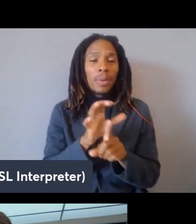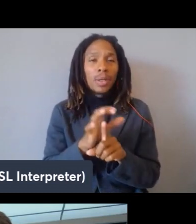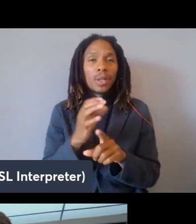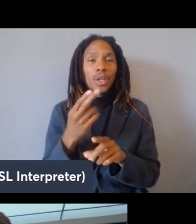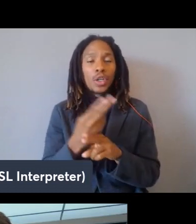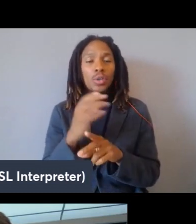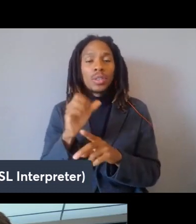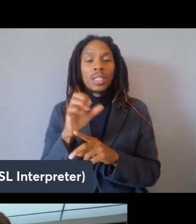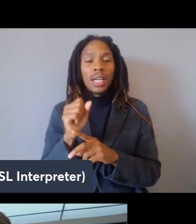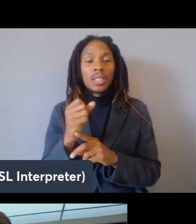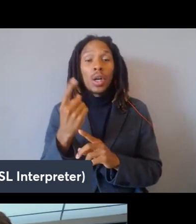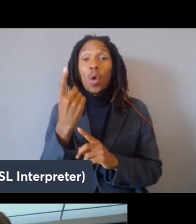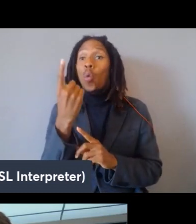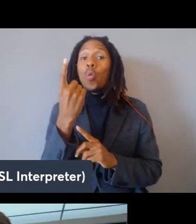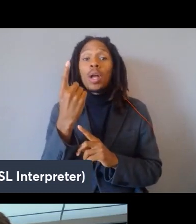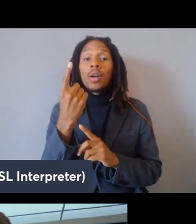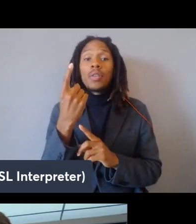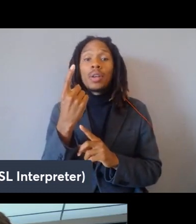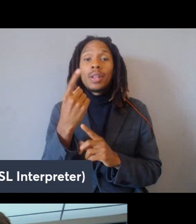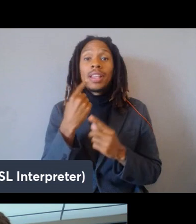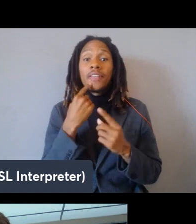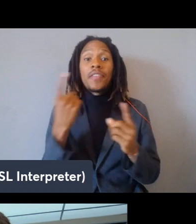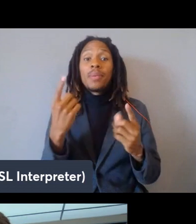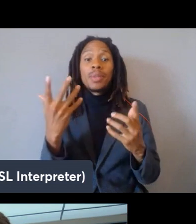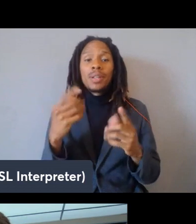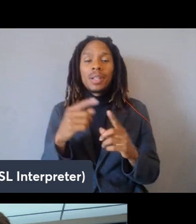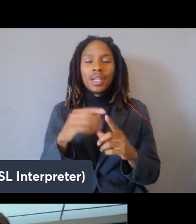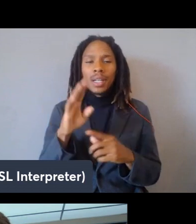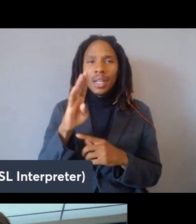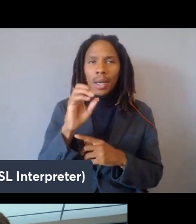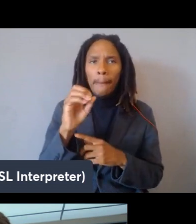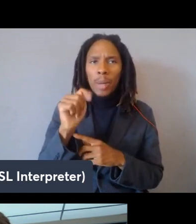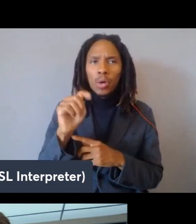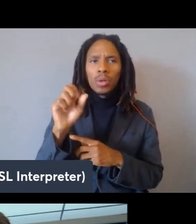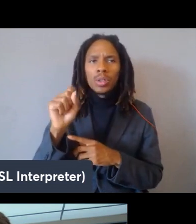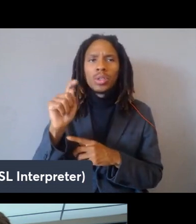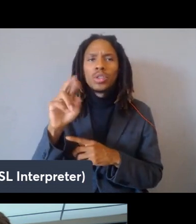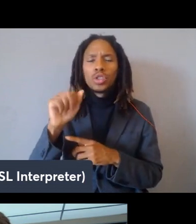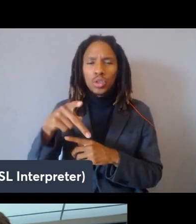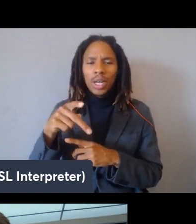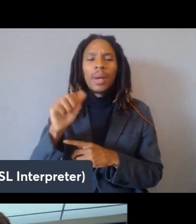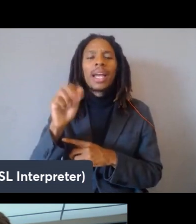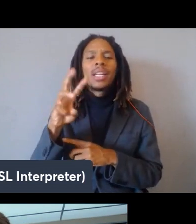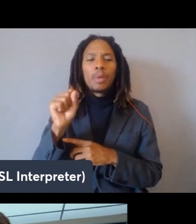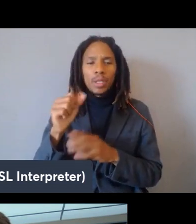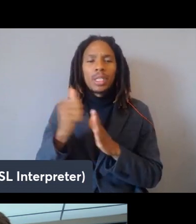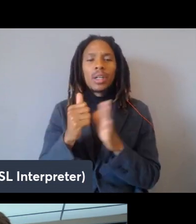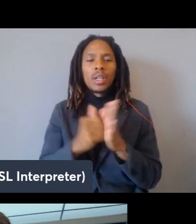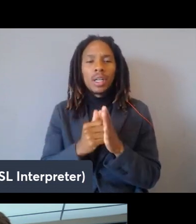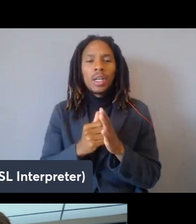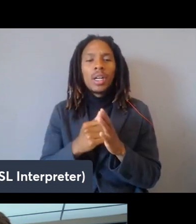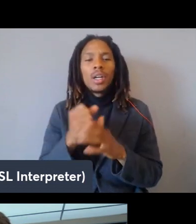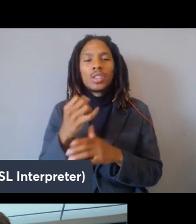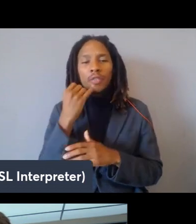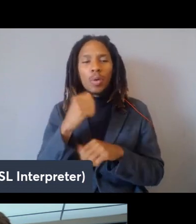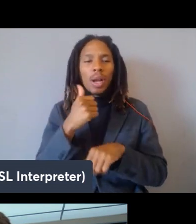So one of the most famous one is Bootstrapping AWS accounts. So if you really want to baseline a lot of your organization units,